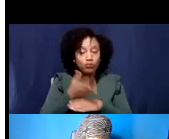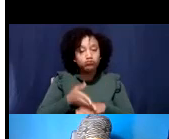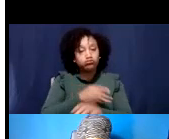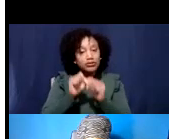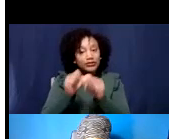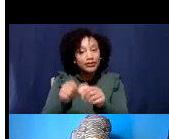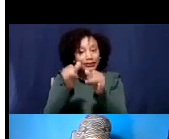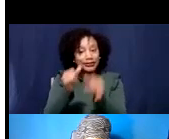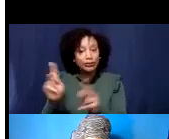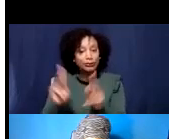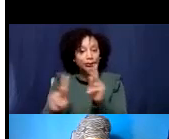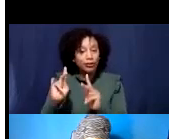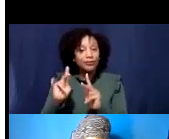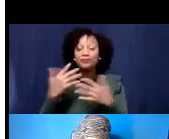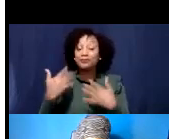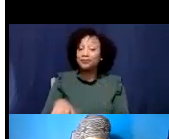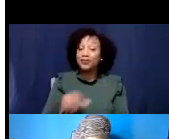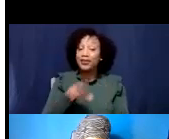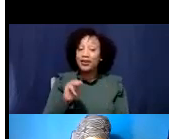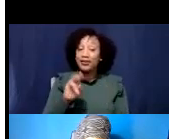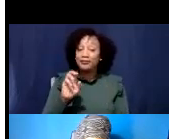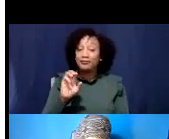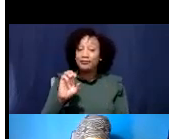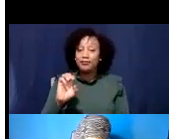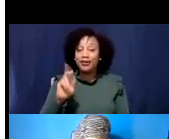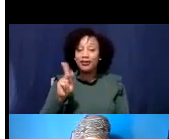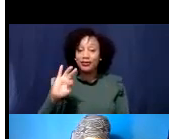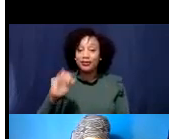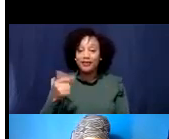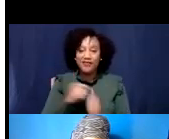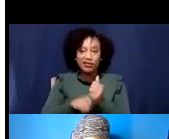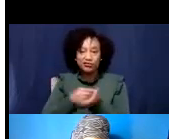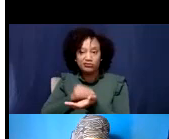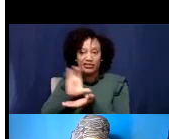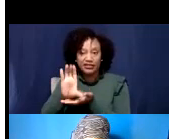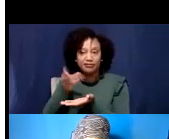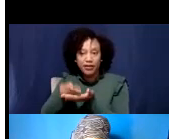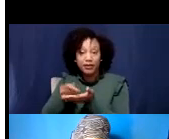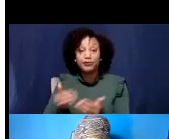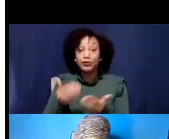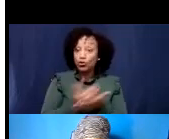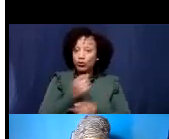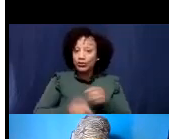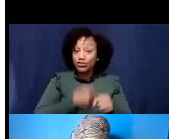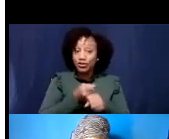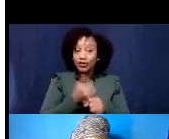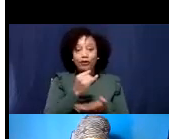which is generously funded by the McKnight Foundation. We also have new this fiscal year Arts Impact for Individuals,